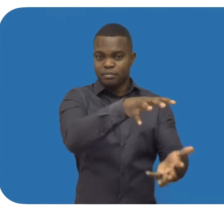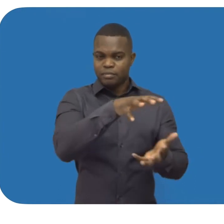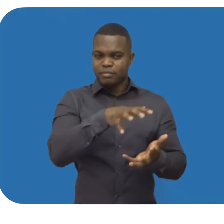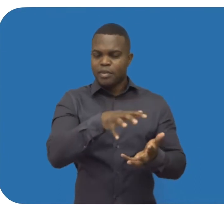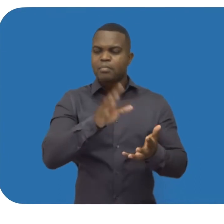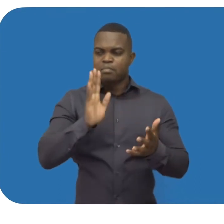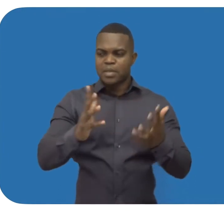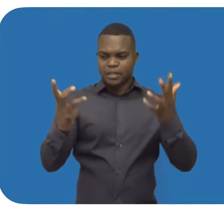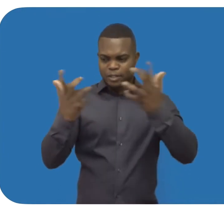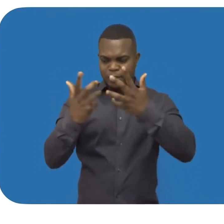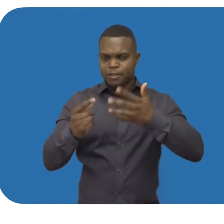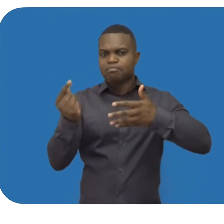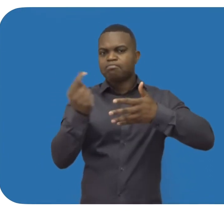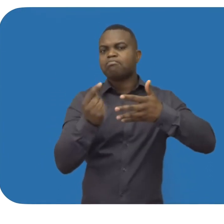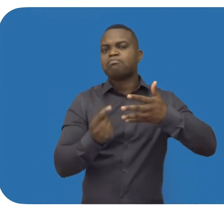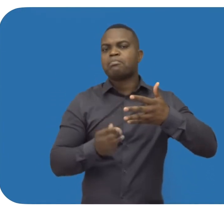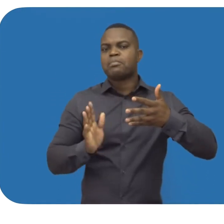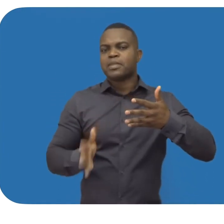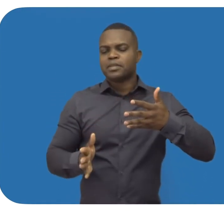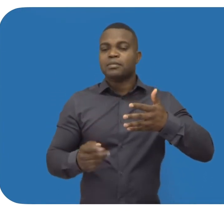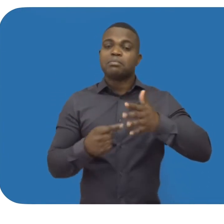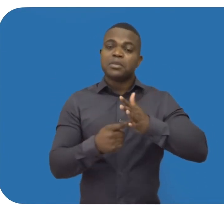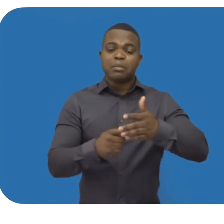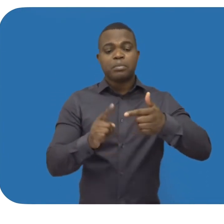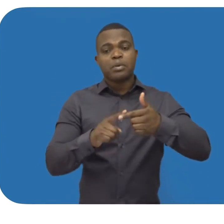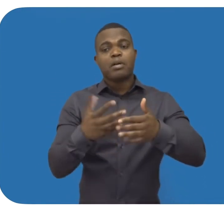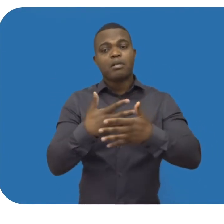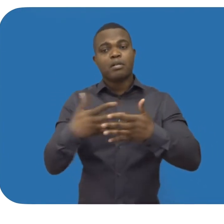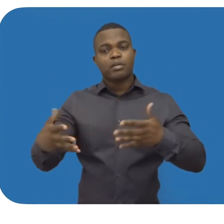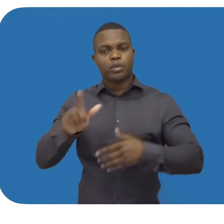such as representing natural language use by L1 signers,